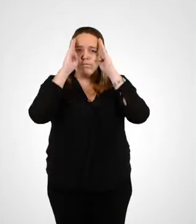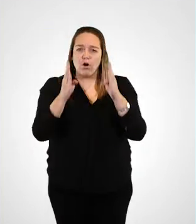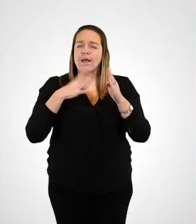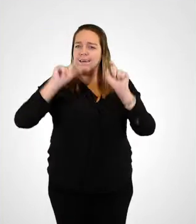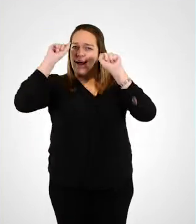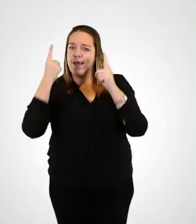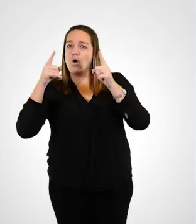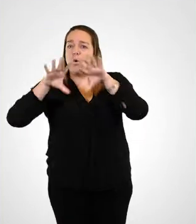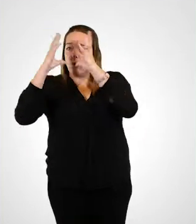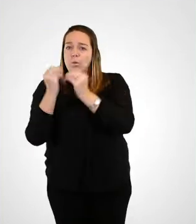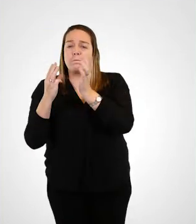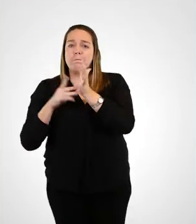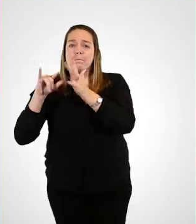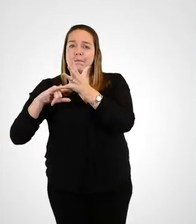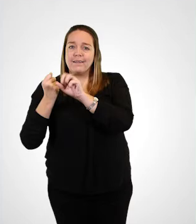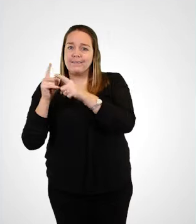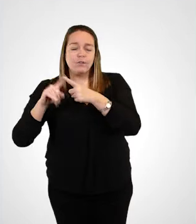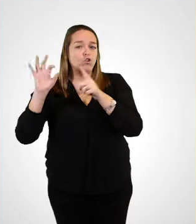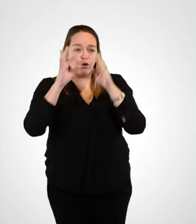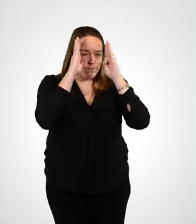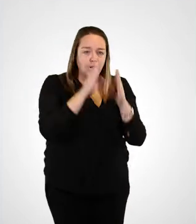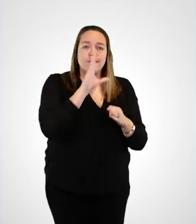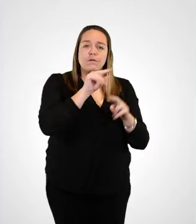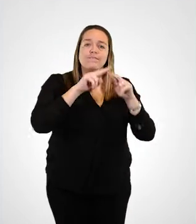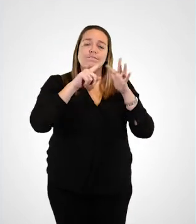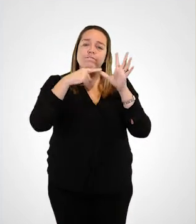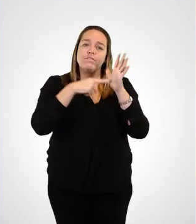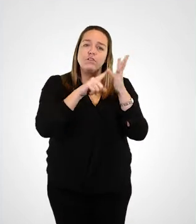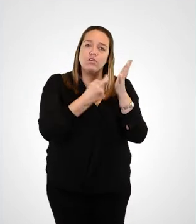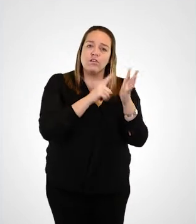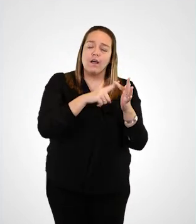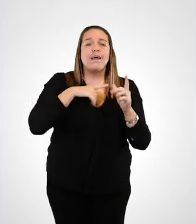the focus is understanding the message - not identifying speech features,